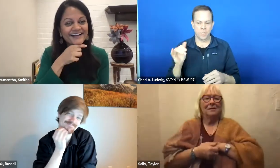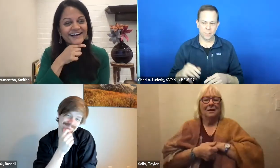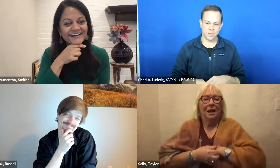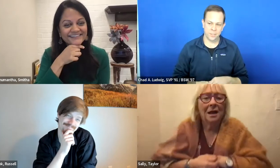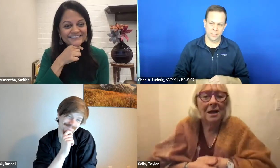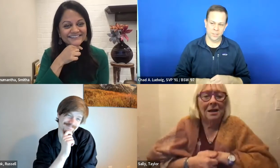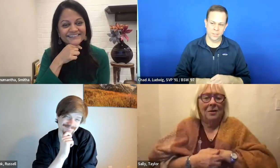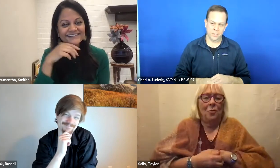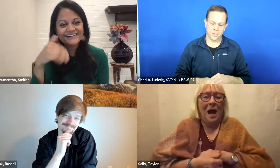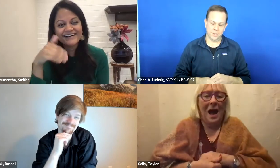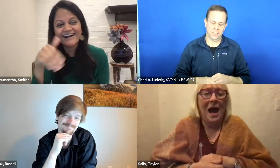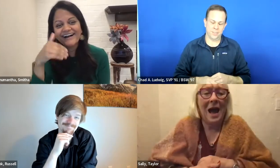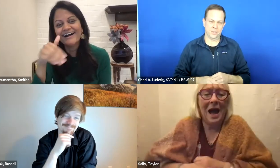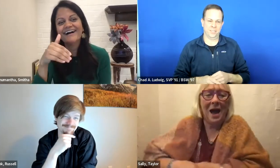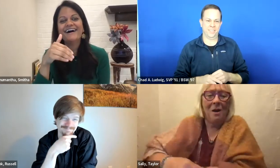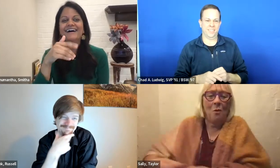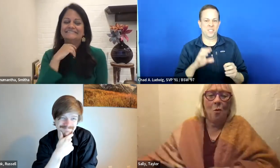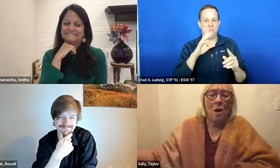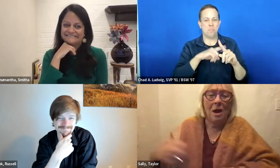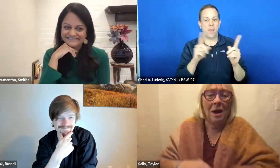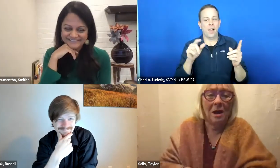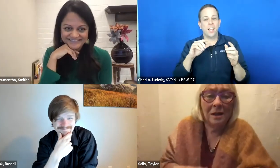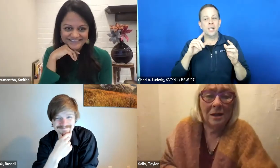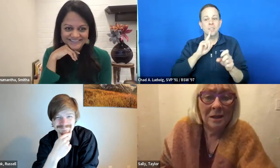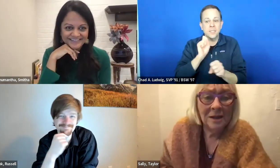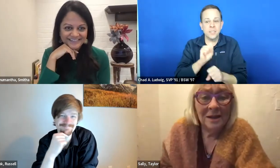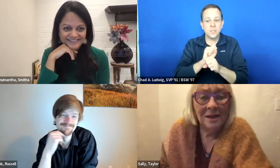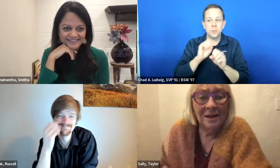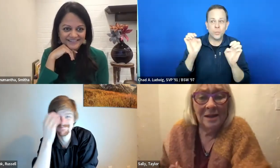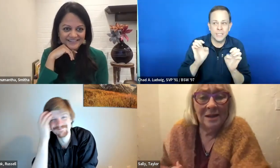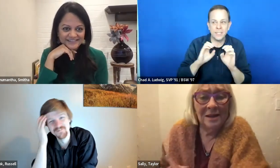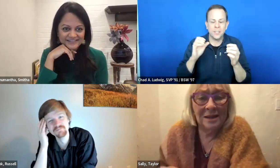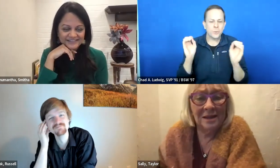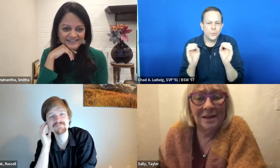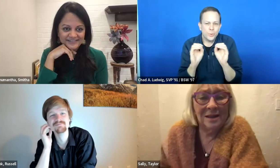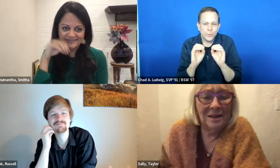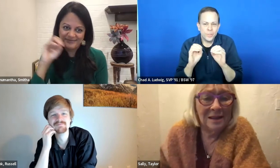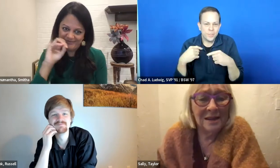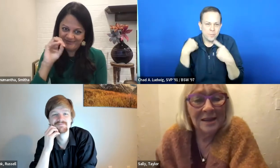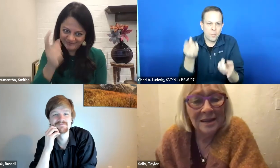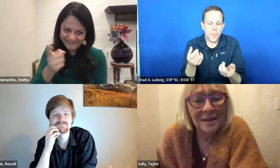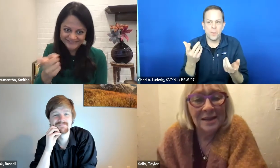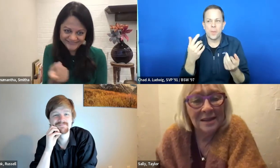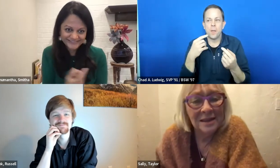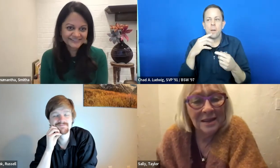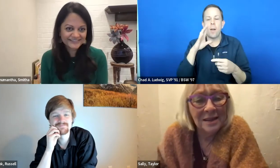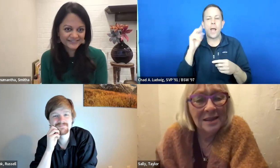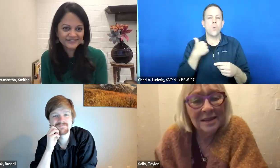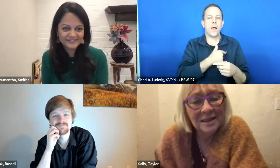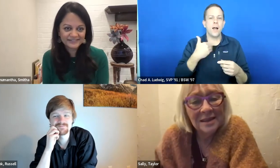and the emergency response team came up, and she's like, "I'm just here cleaning," but there was no legitimate emergency